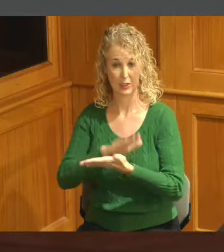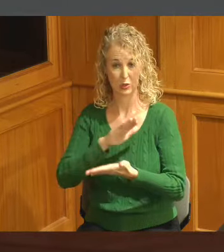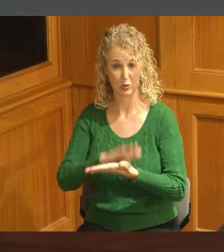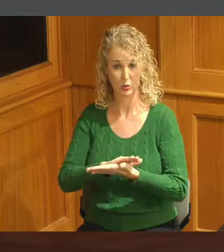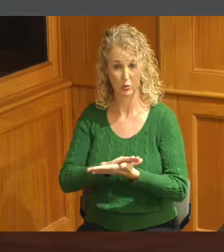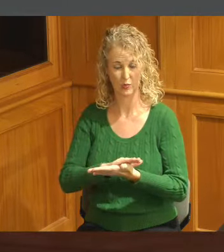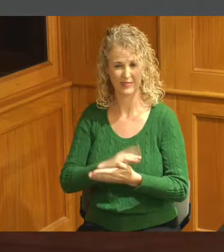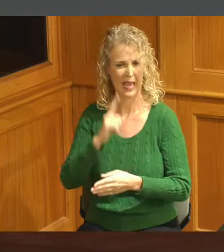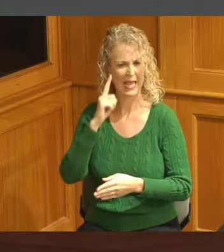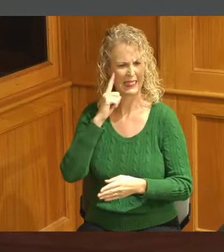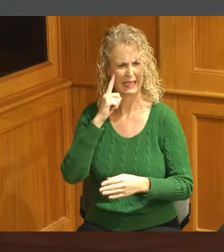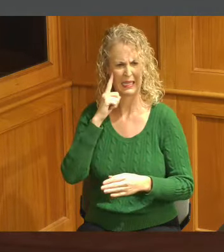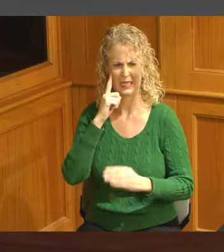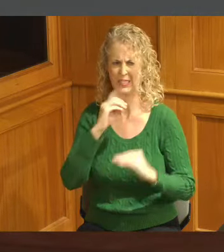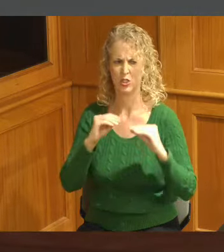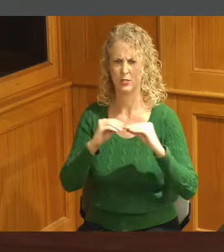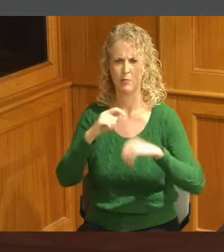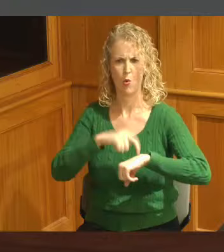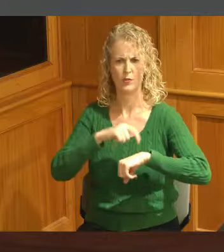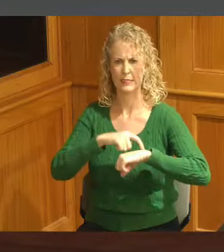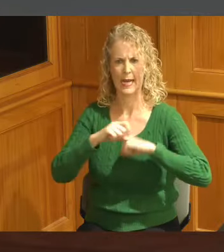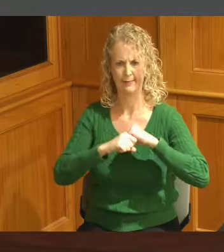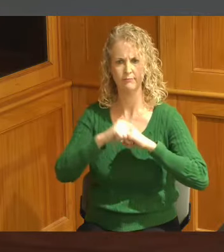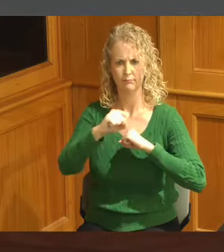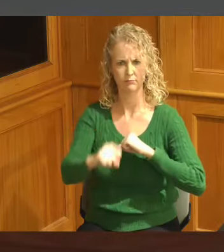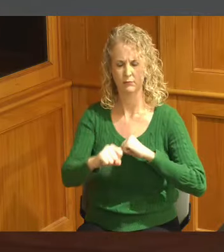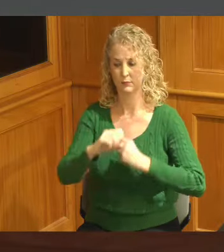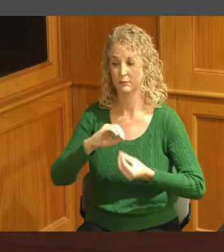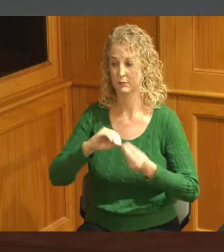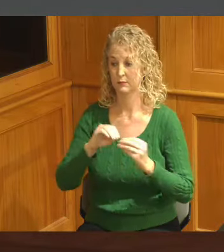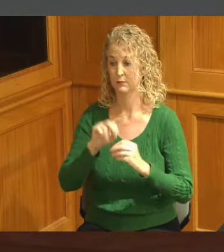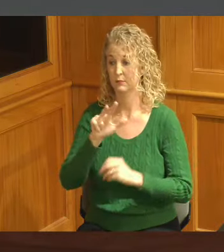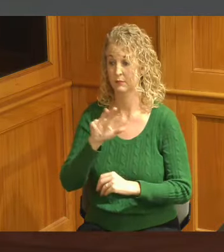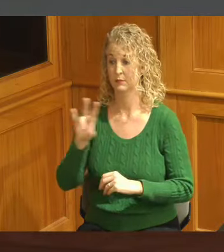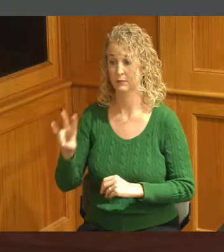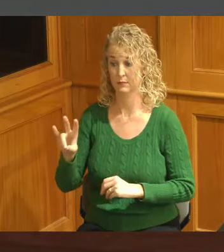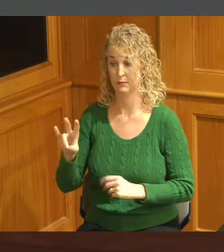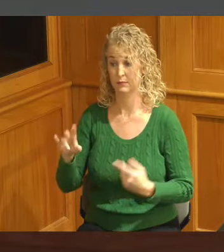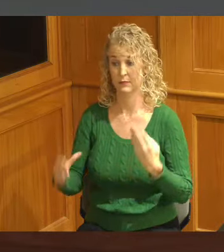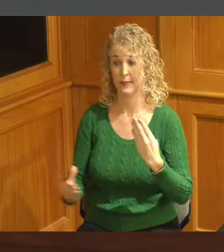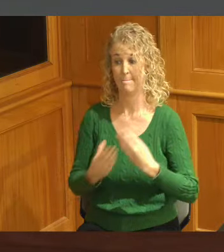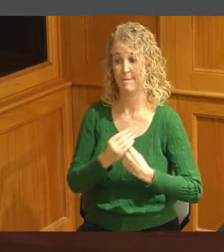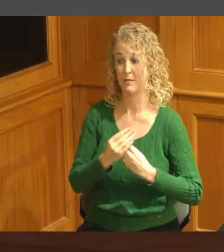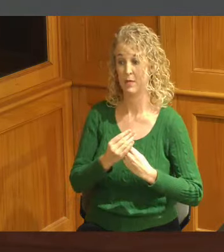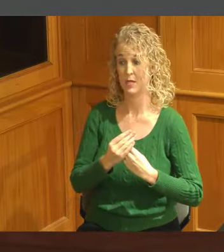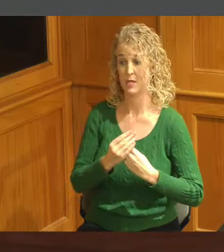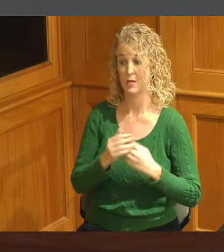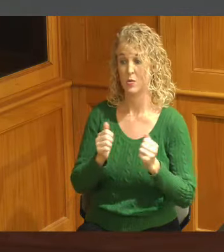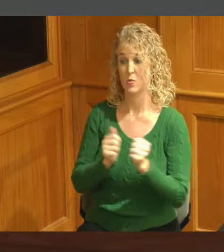extension of time associated with that agreement. Item 37 is an amendment for an agreement with